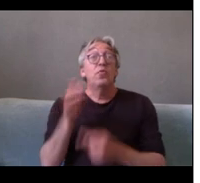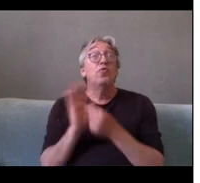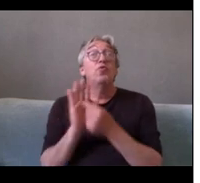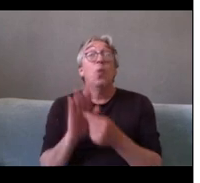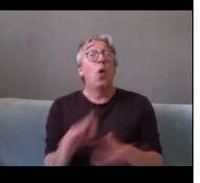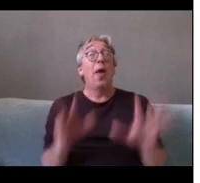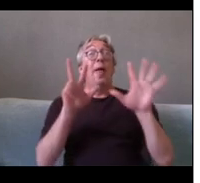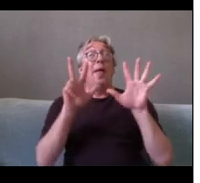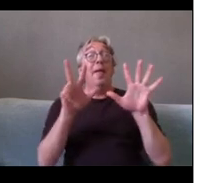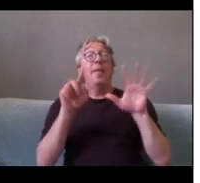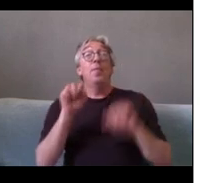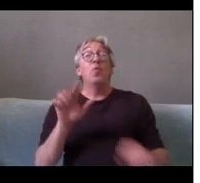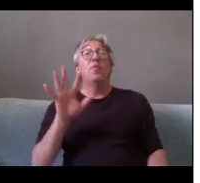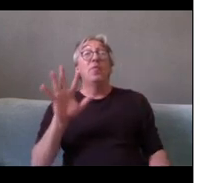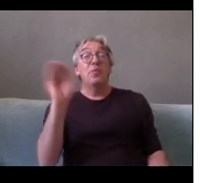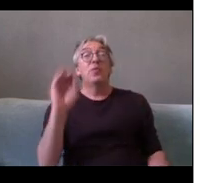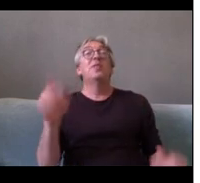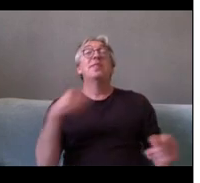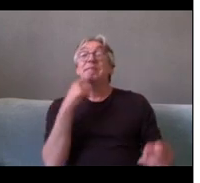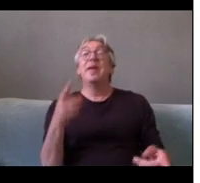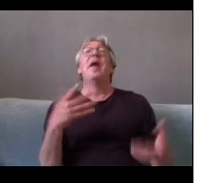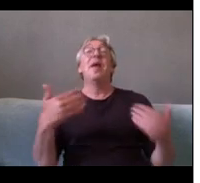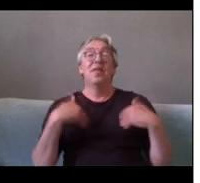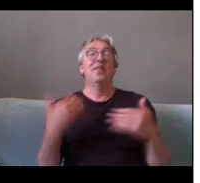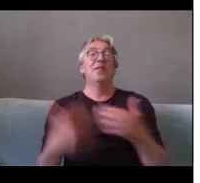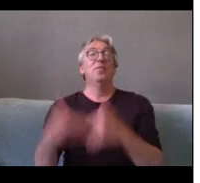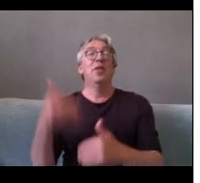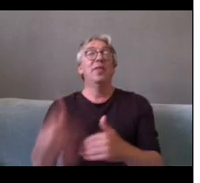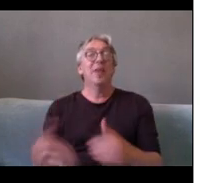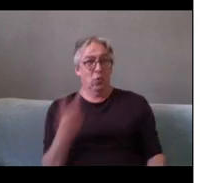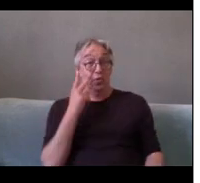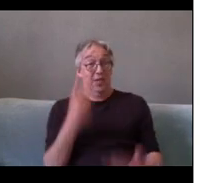so as you can see we have three very different estimates